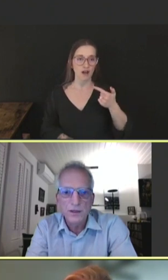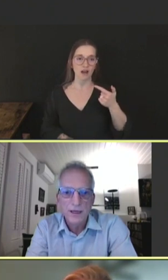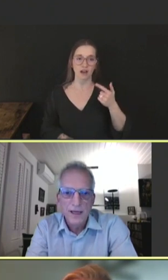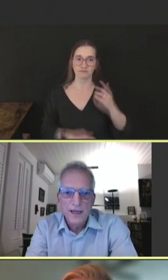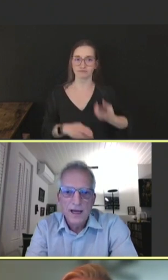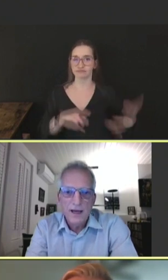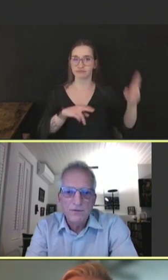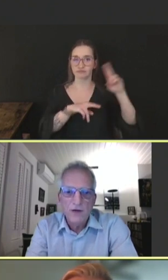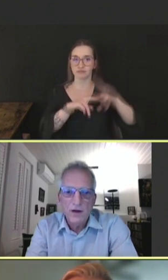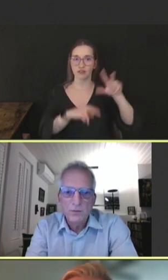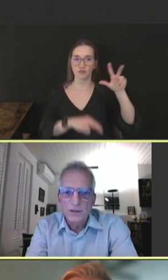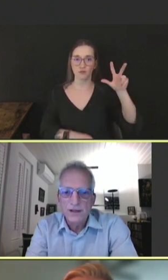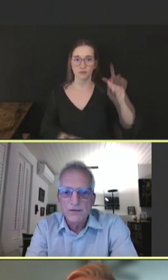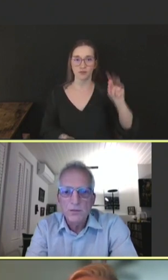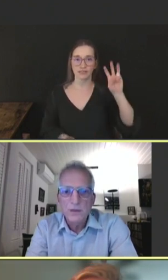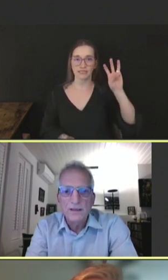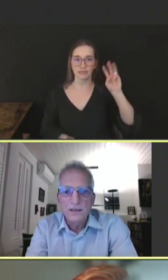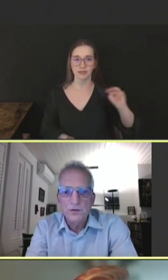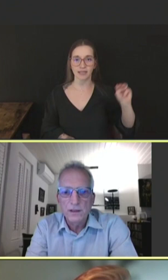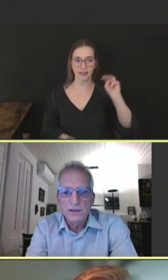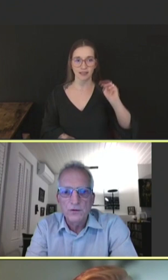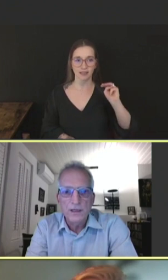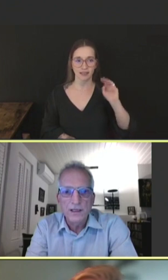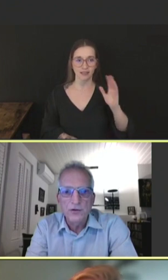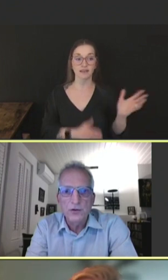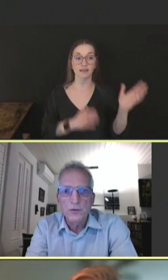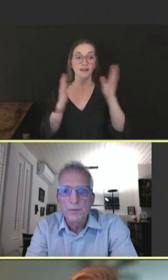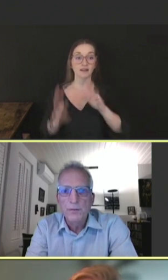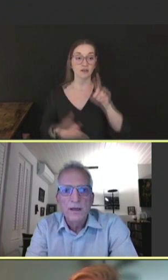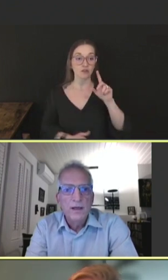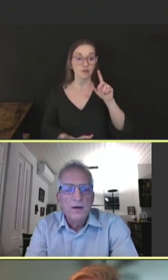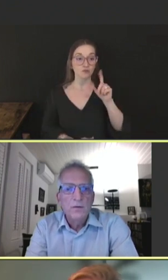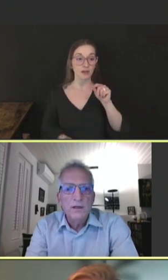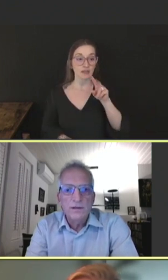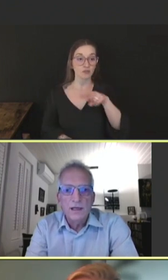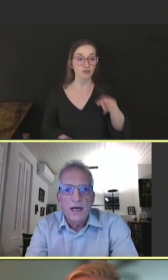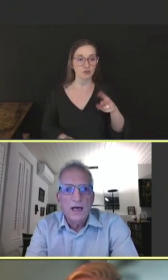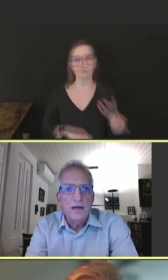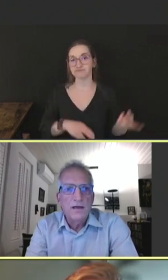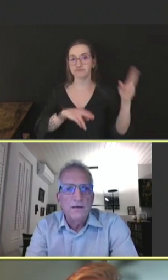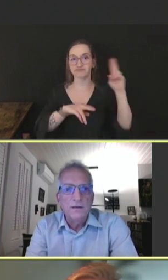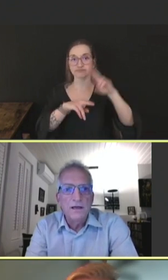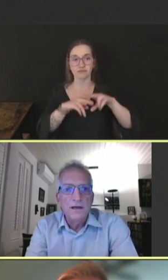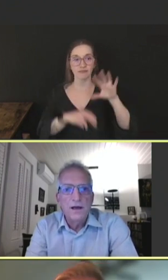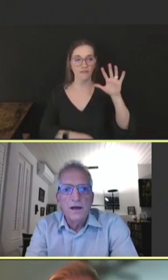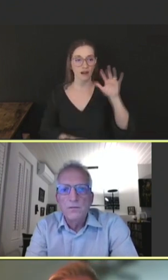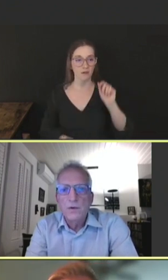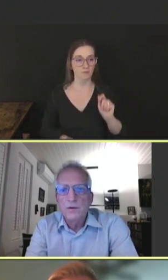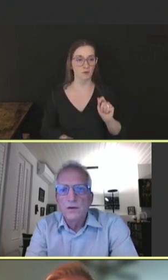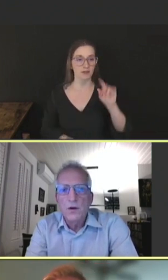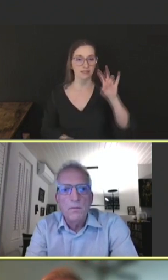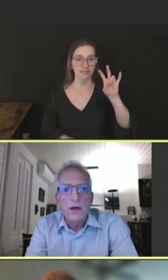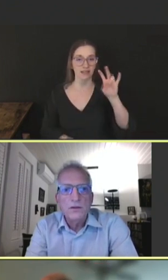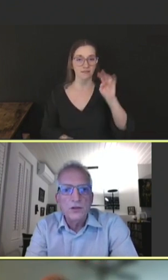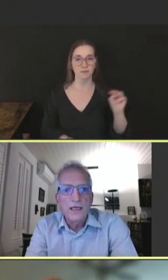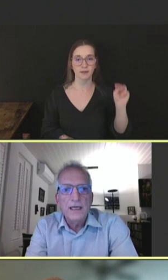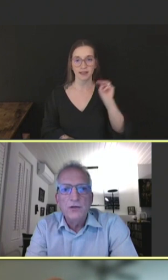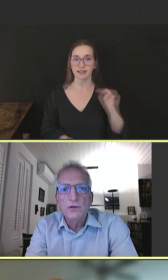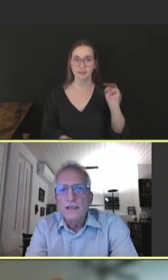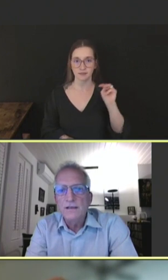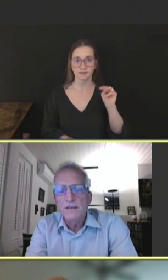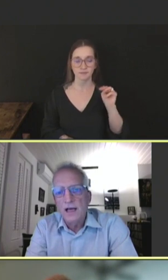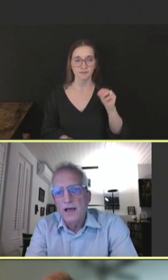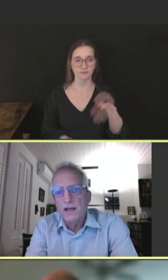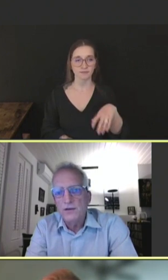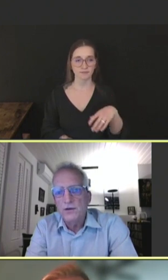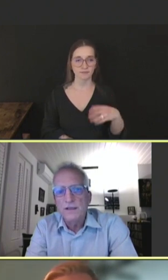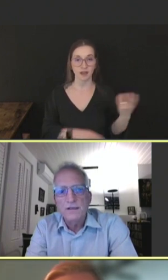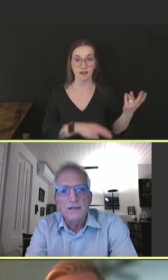and 5.7 million in 2022, with you know, a much increase, as you can see,